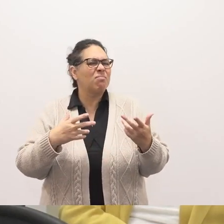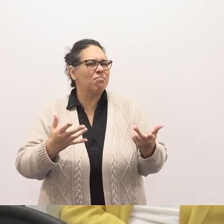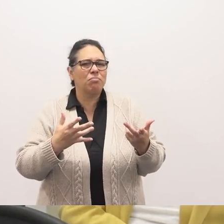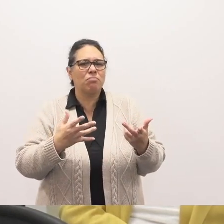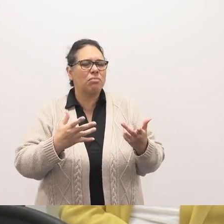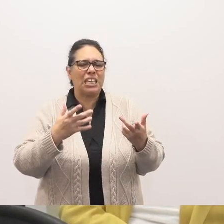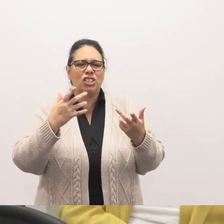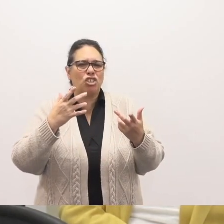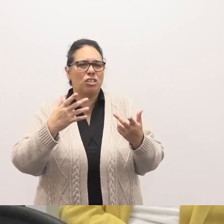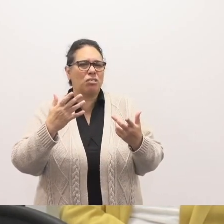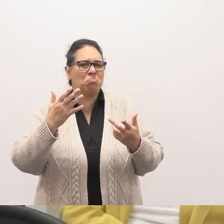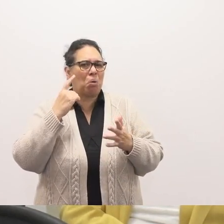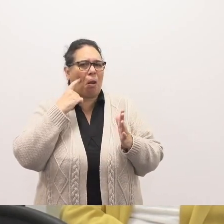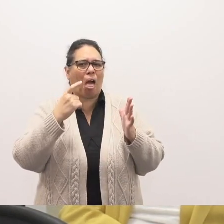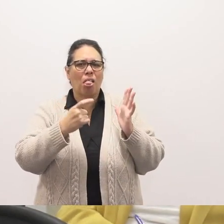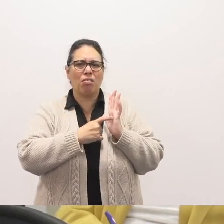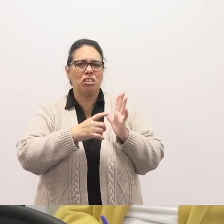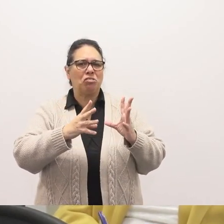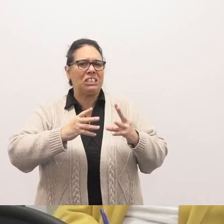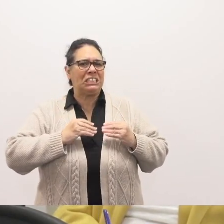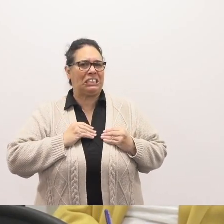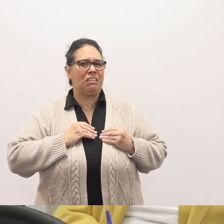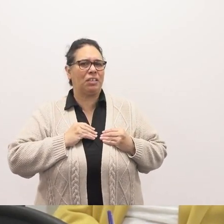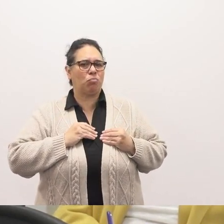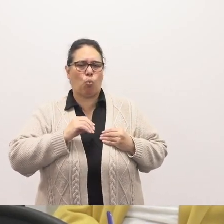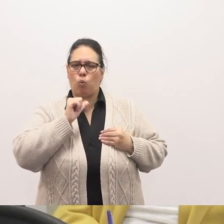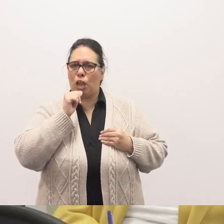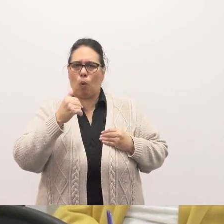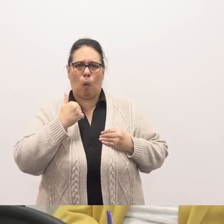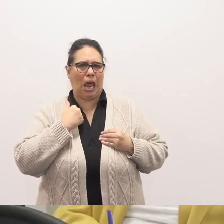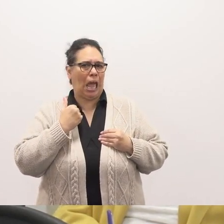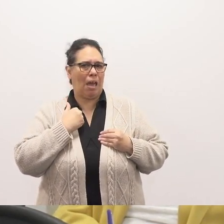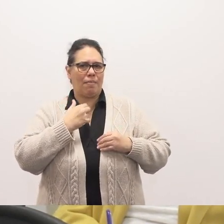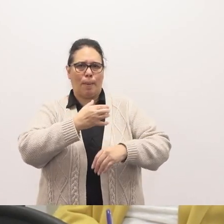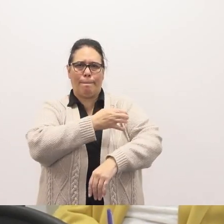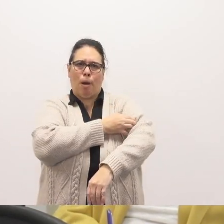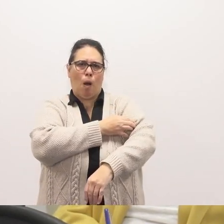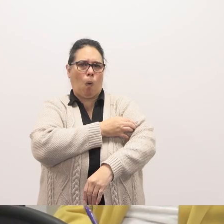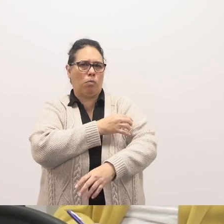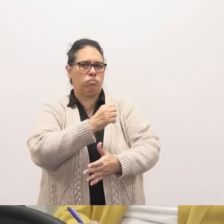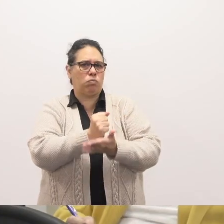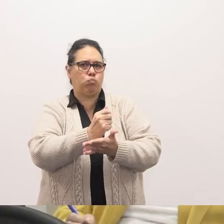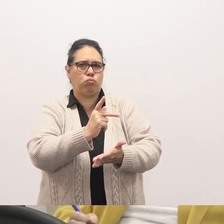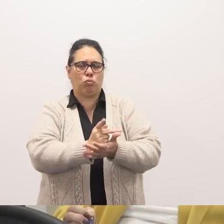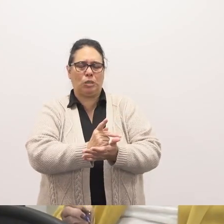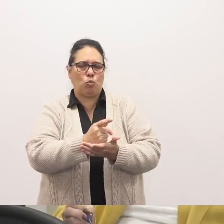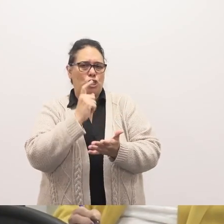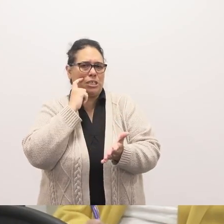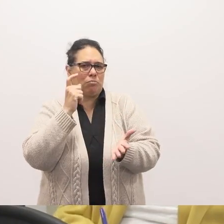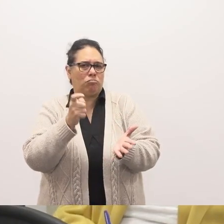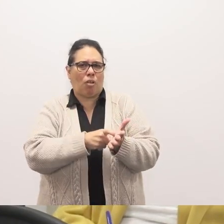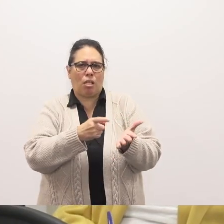We don't have the approval power to determine what their proposals are, but it's just acknowledging that we've received TALB's initial proposals.